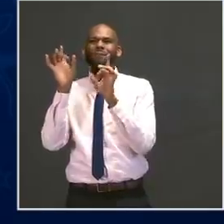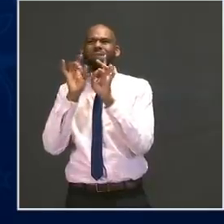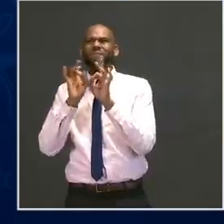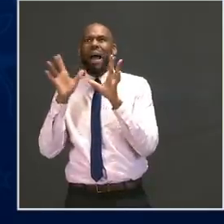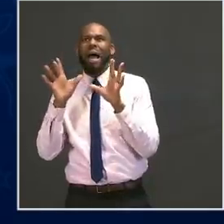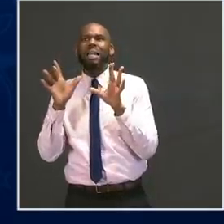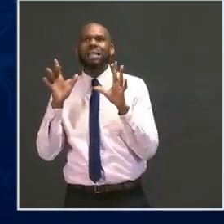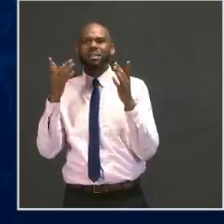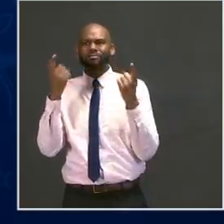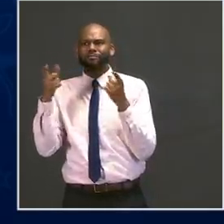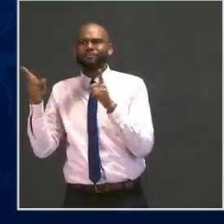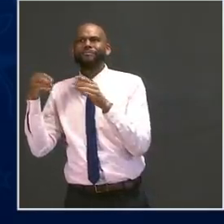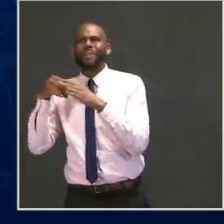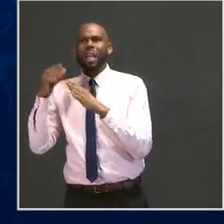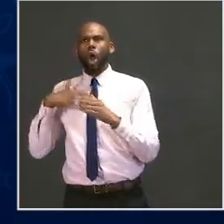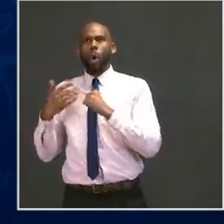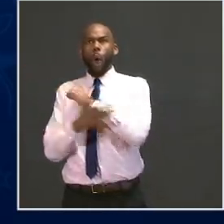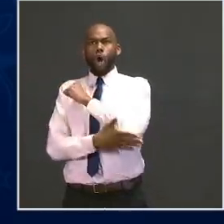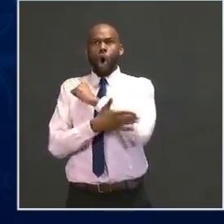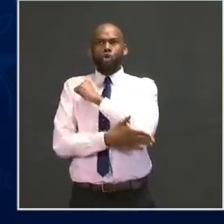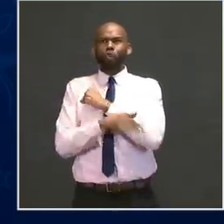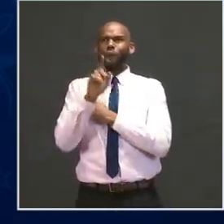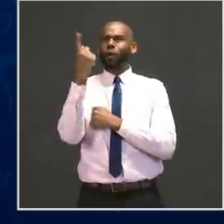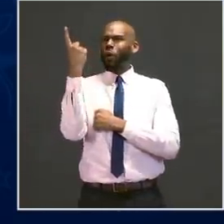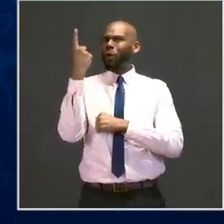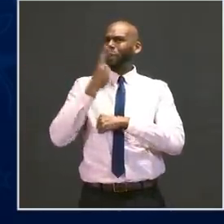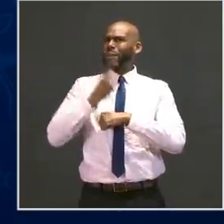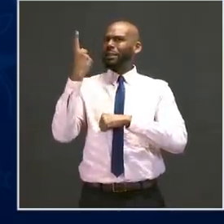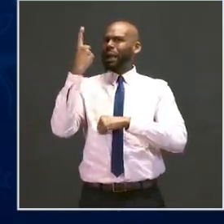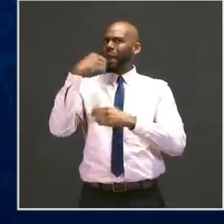the first week he took office. And he certainly has been outspoken